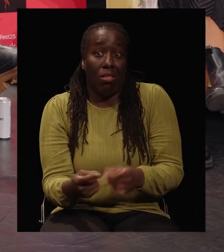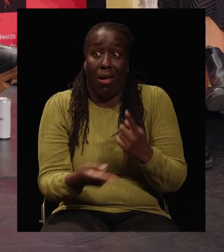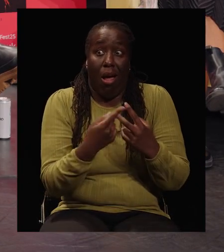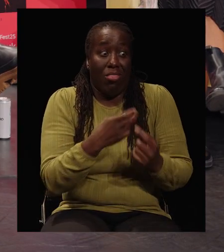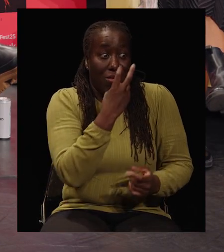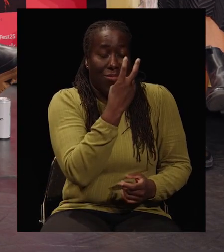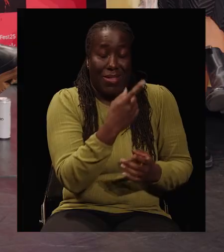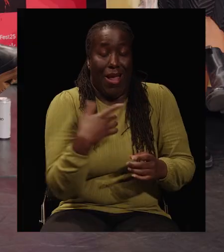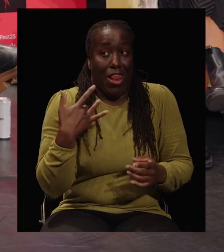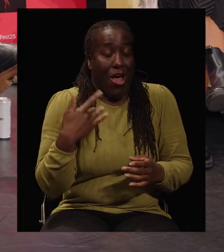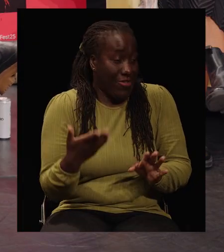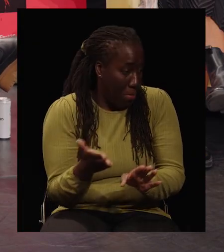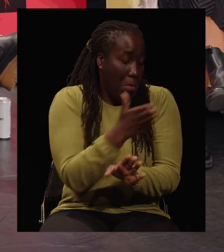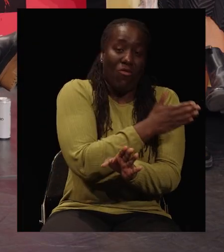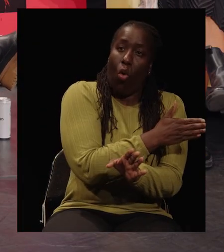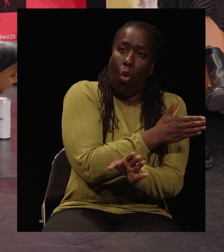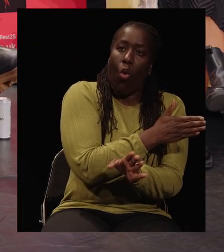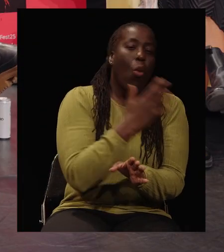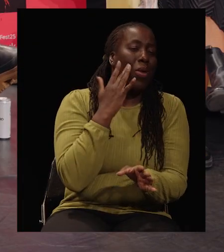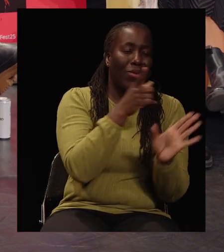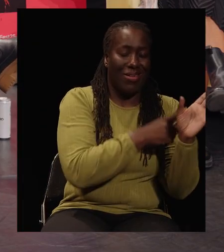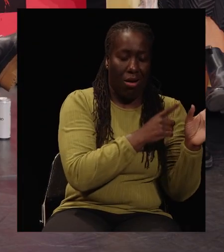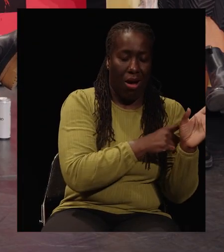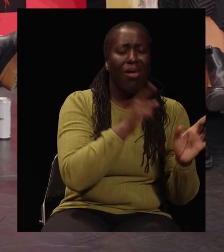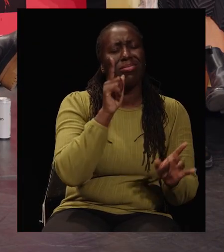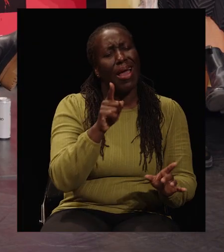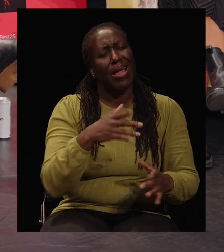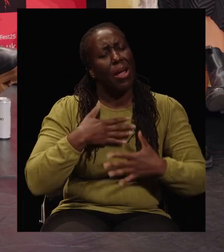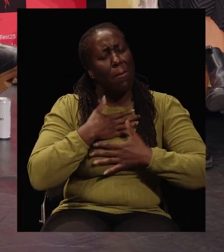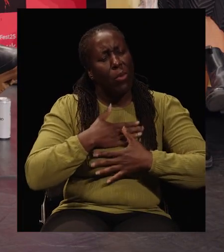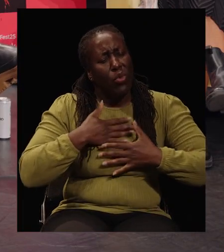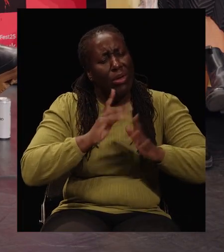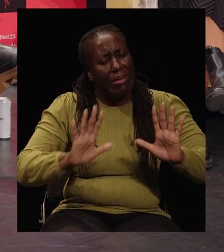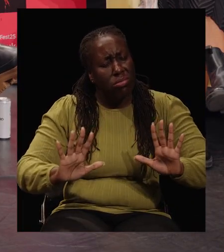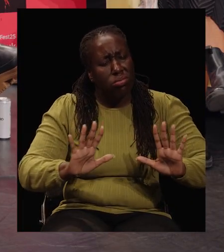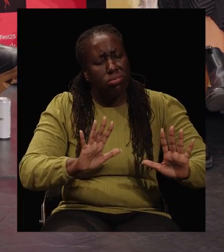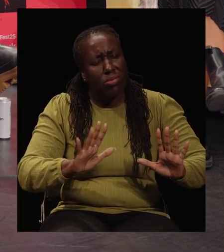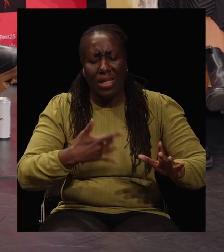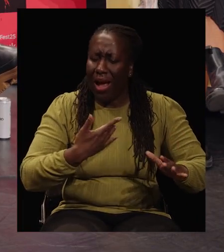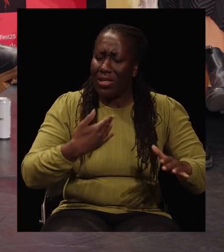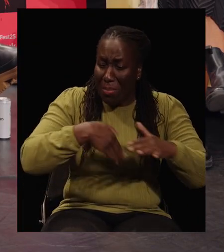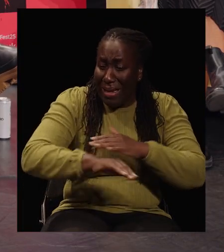And that's really moving to be in the space when that happens as well with people.